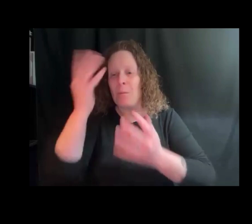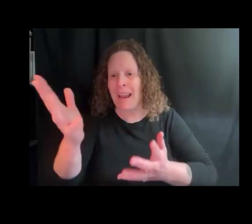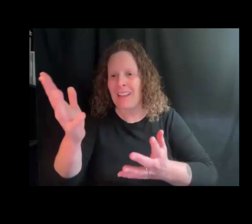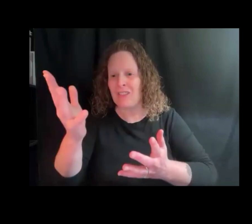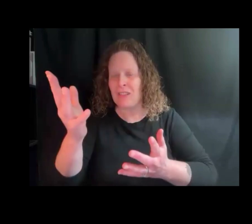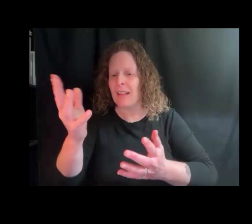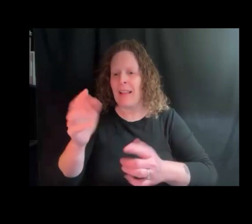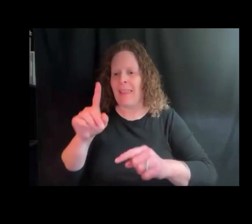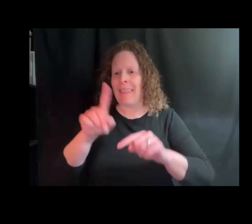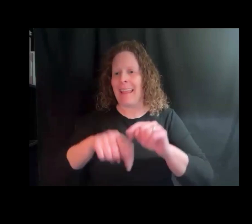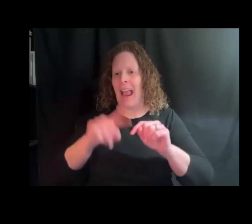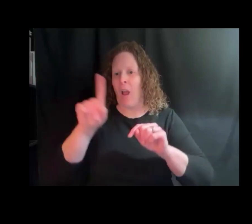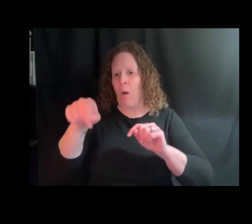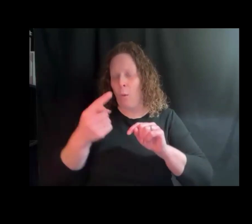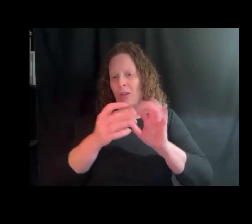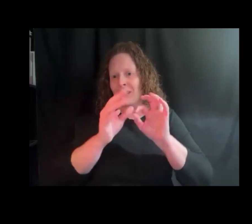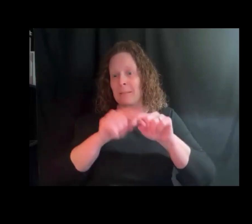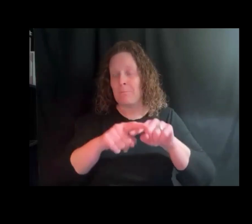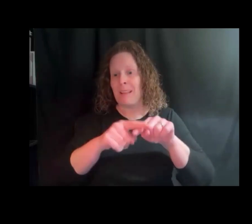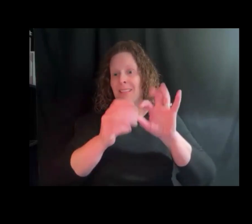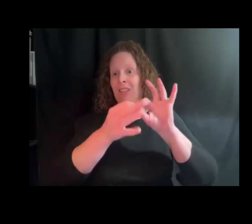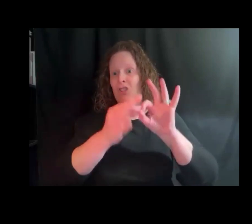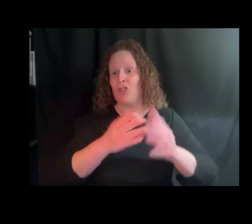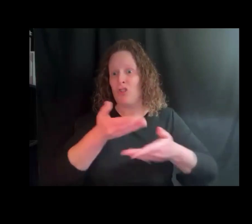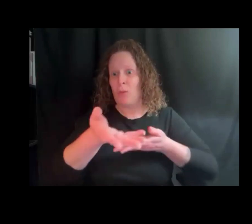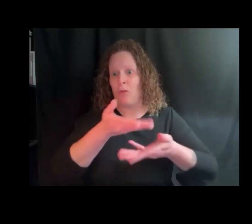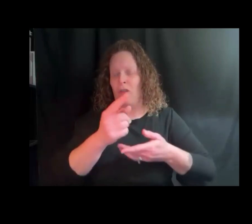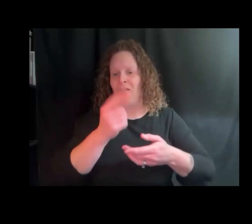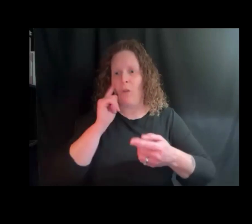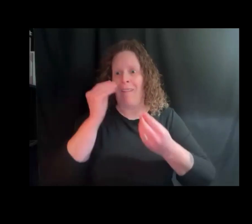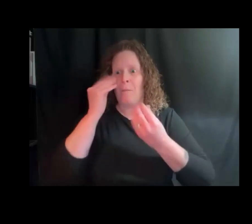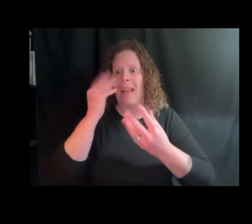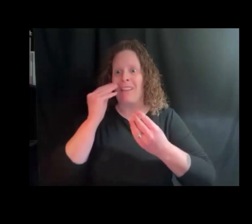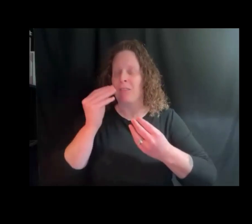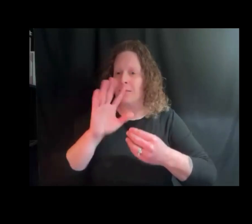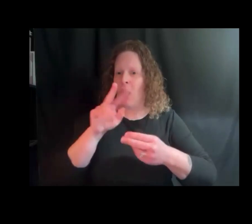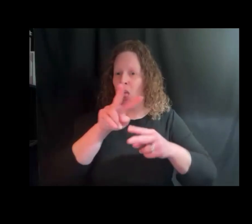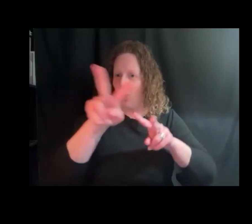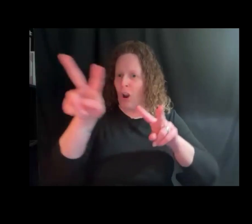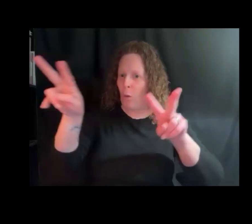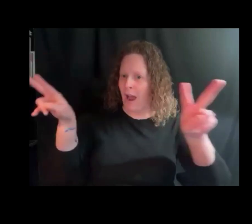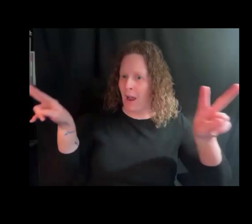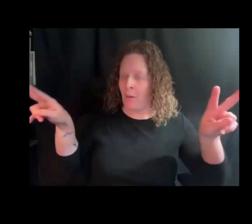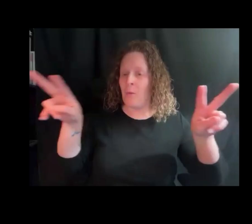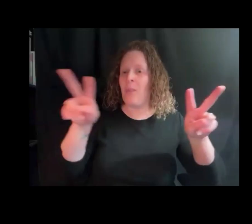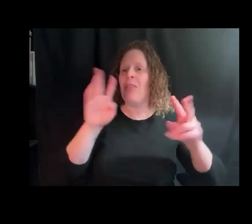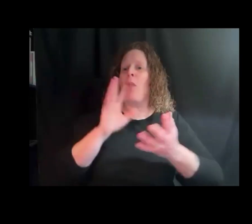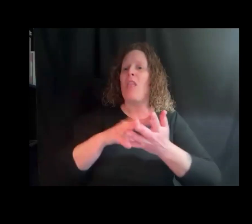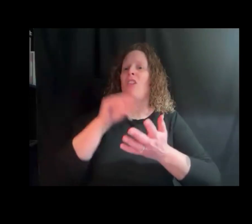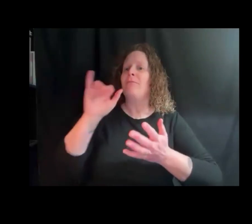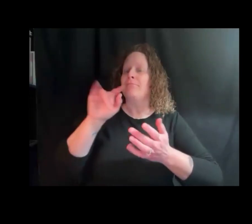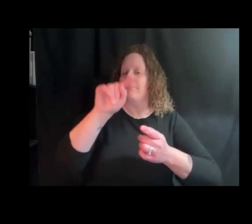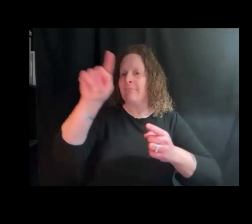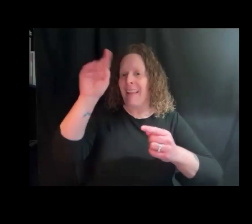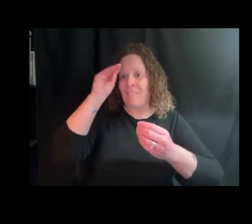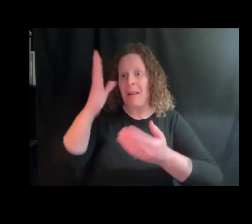information and to find other information supportive information and not just rely on I have to